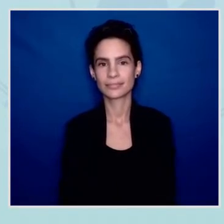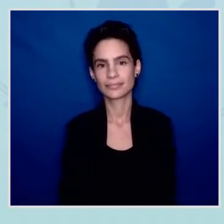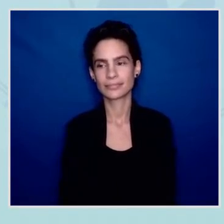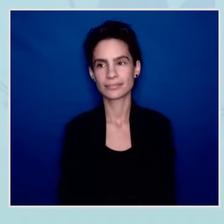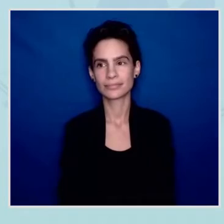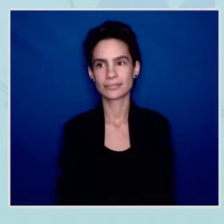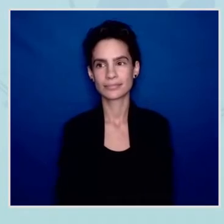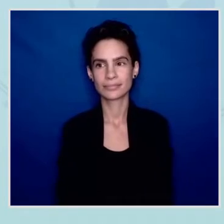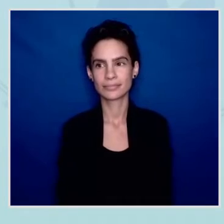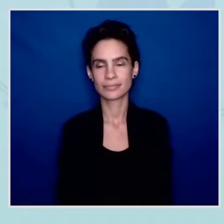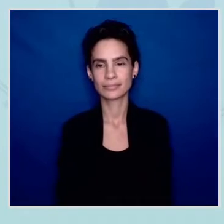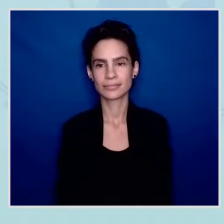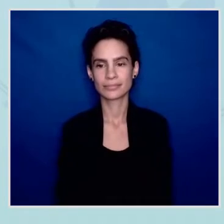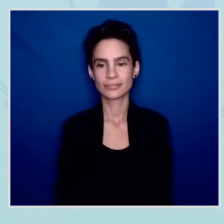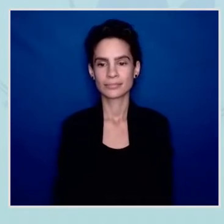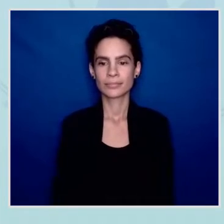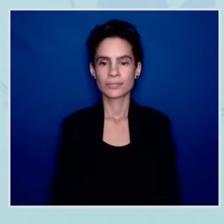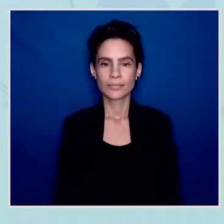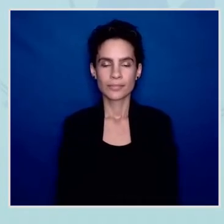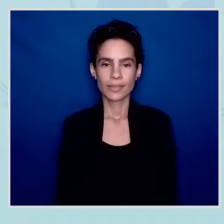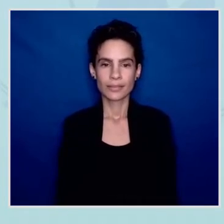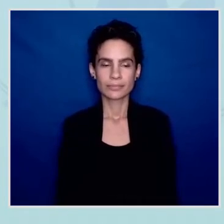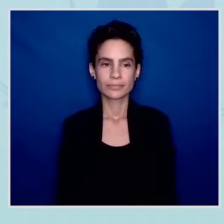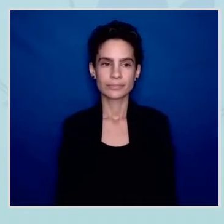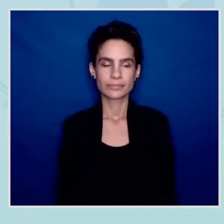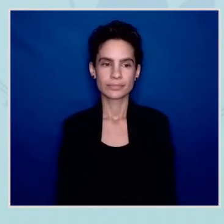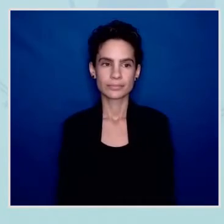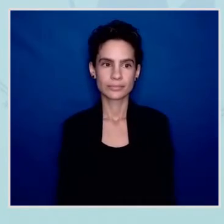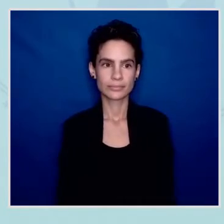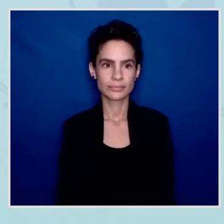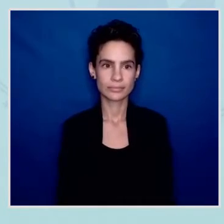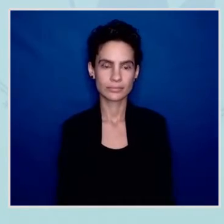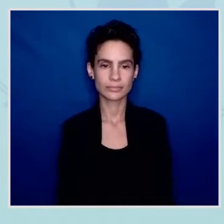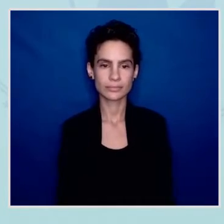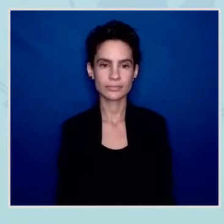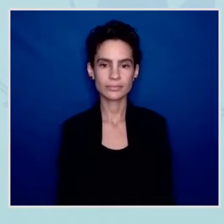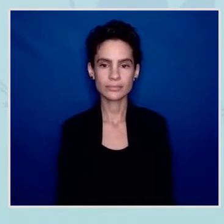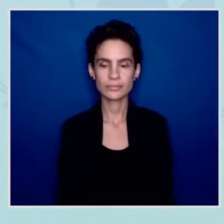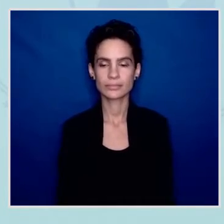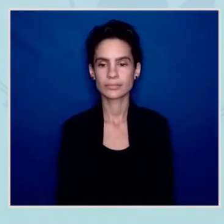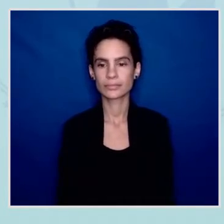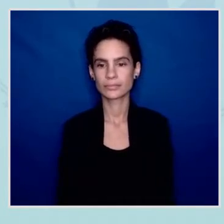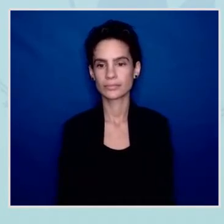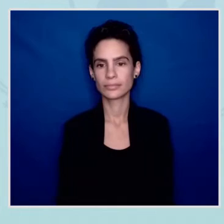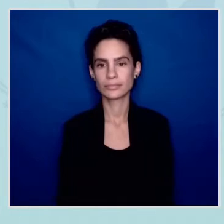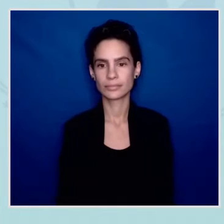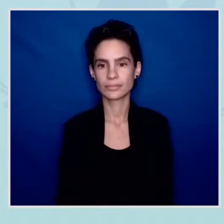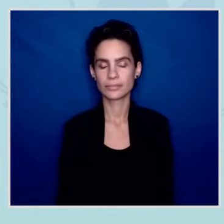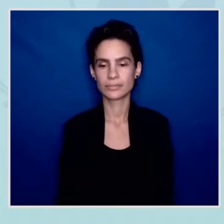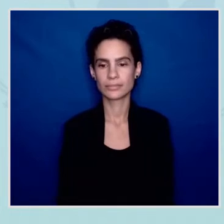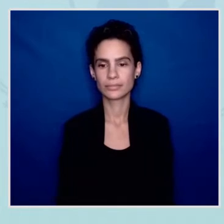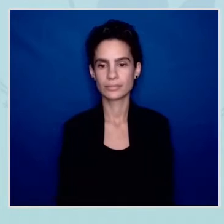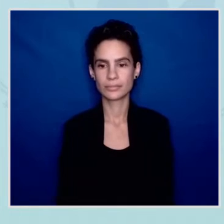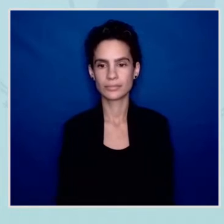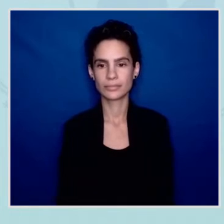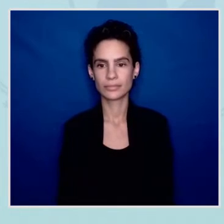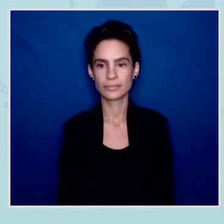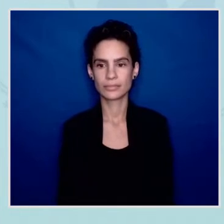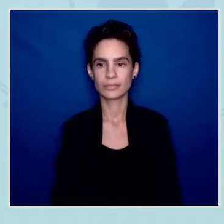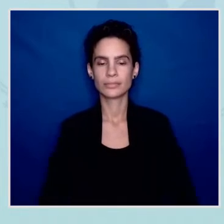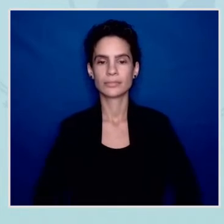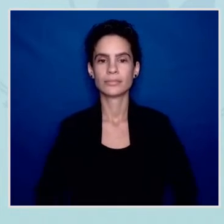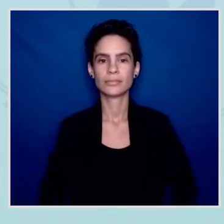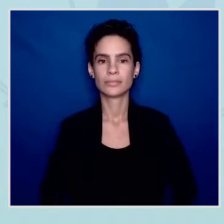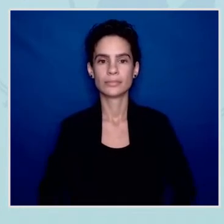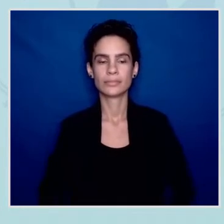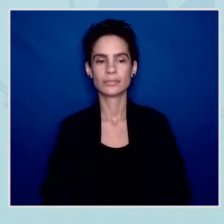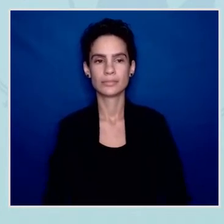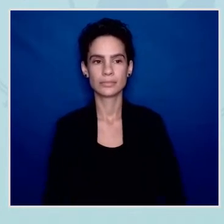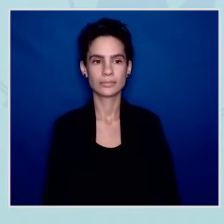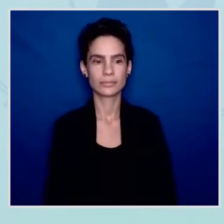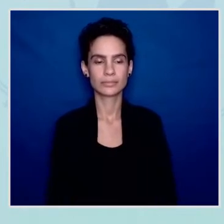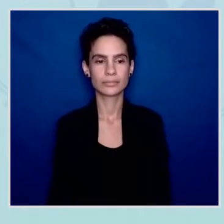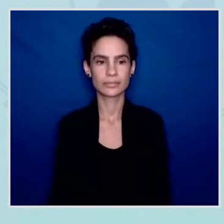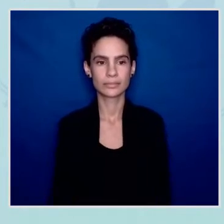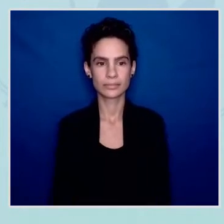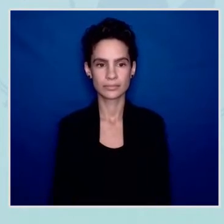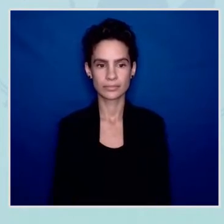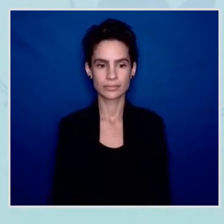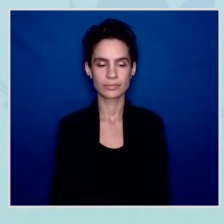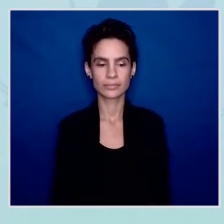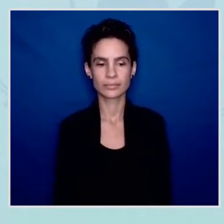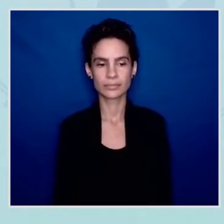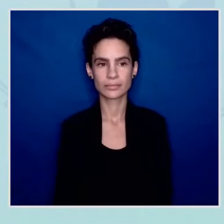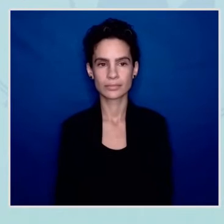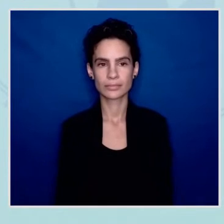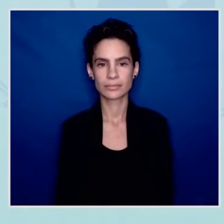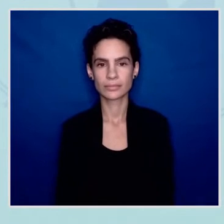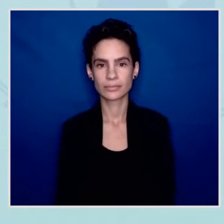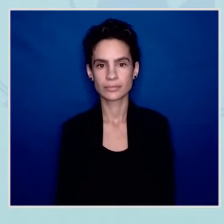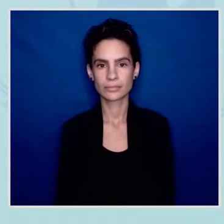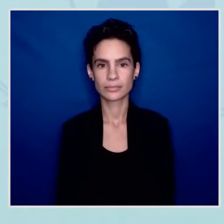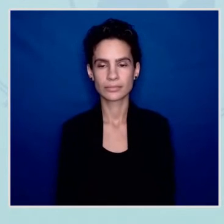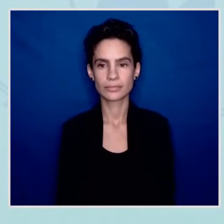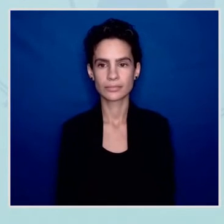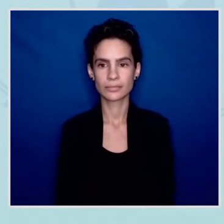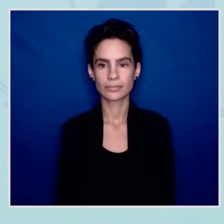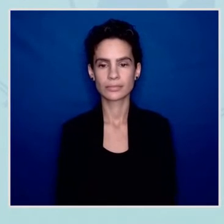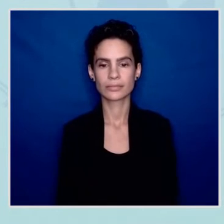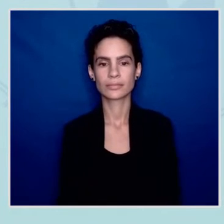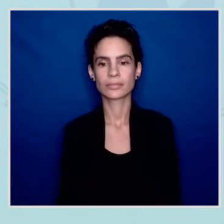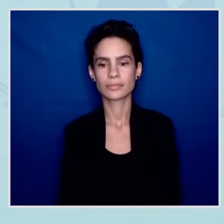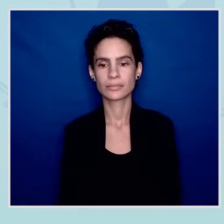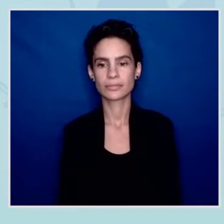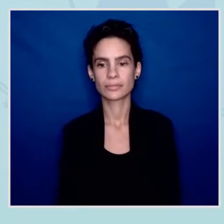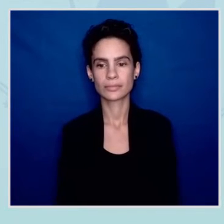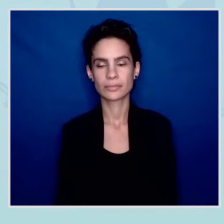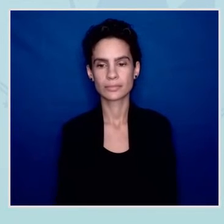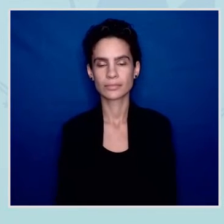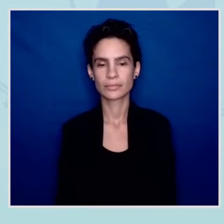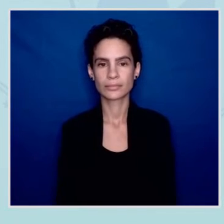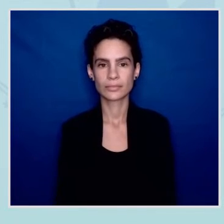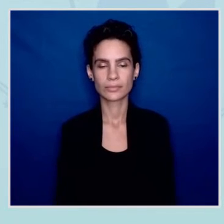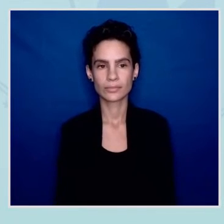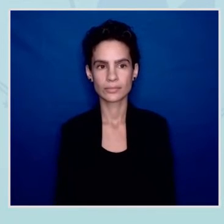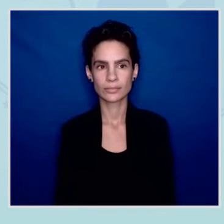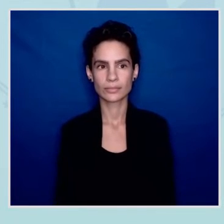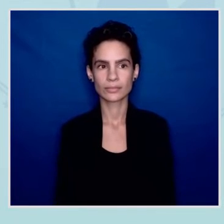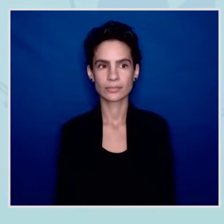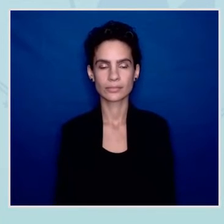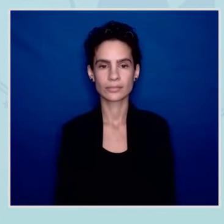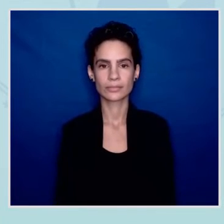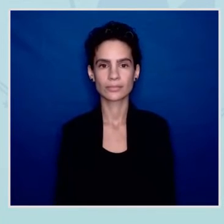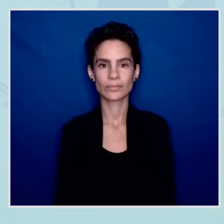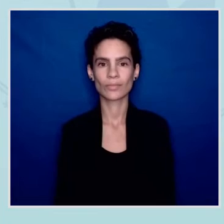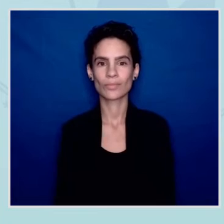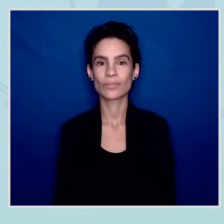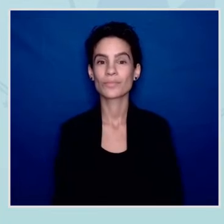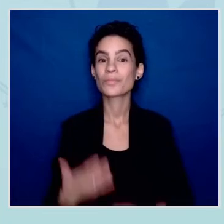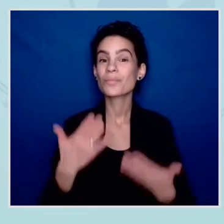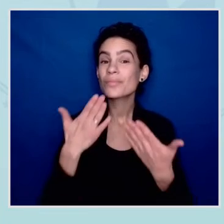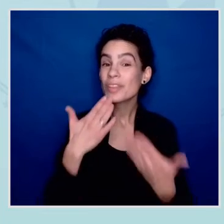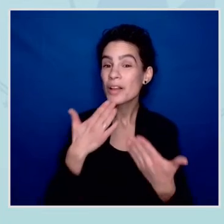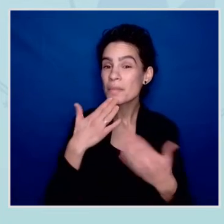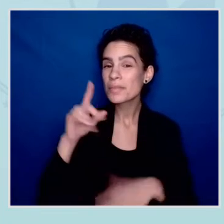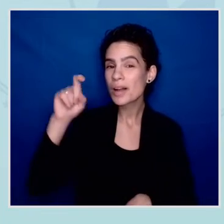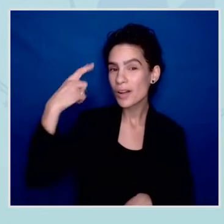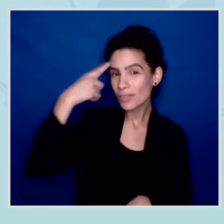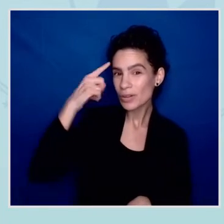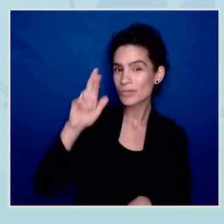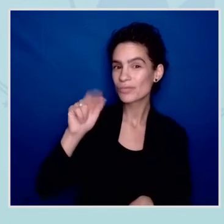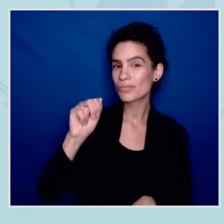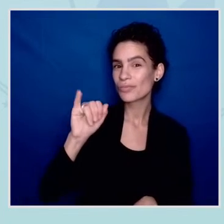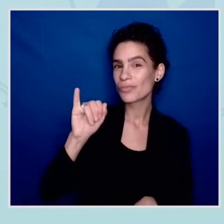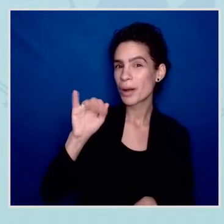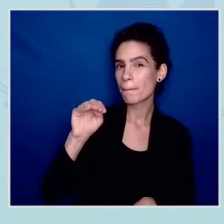AMERICAN PEOPLE.